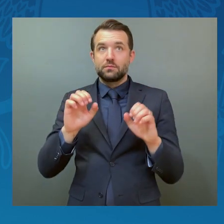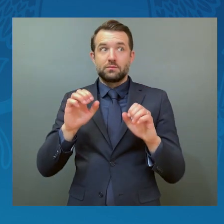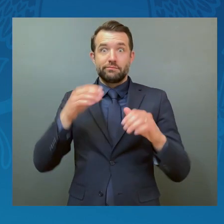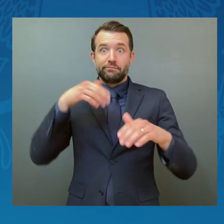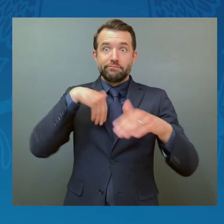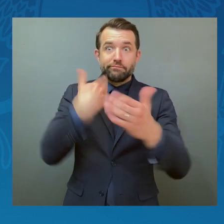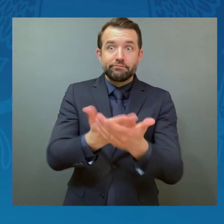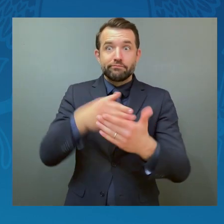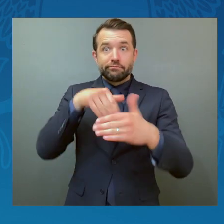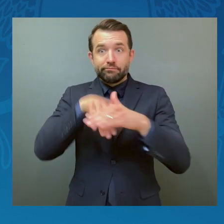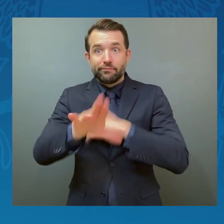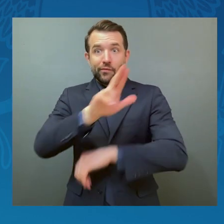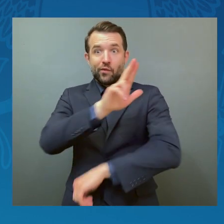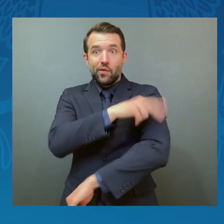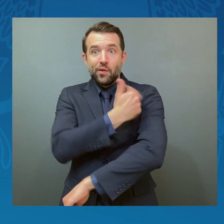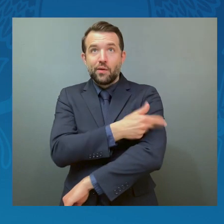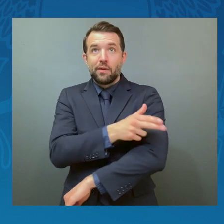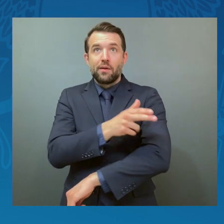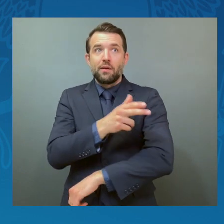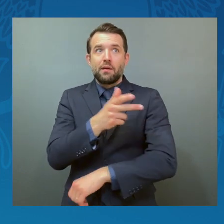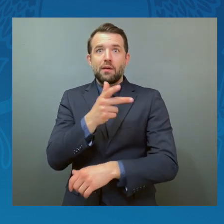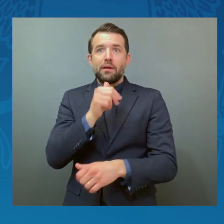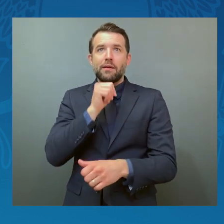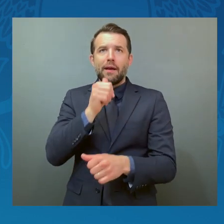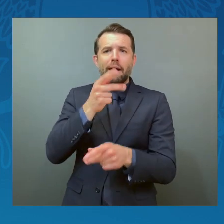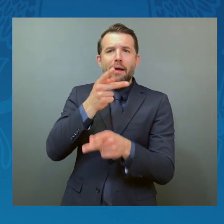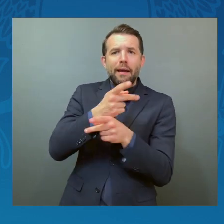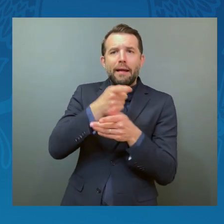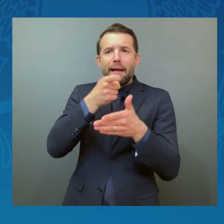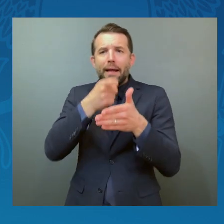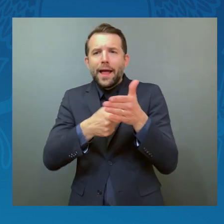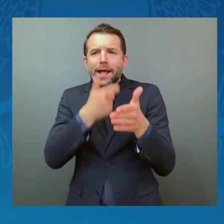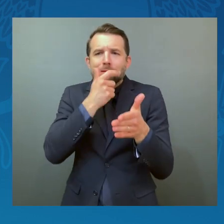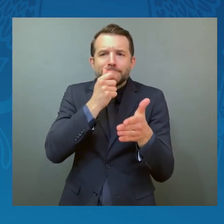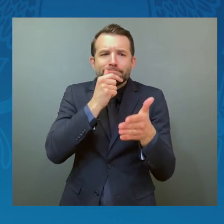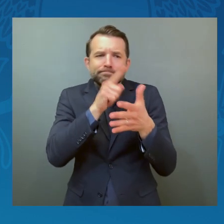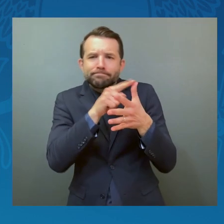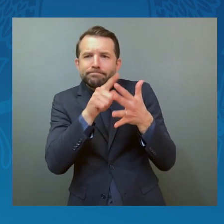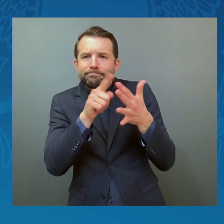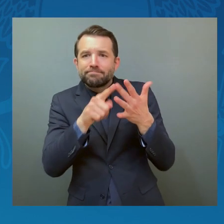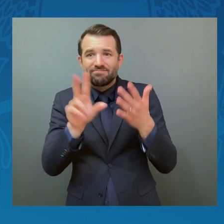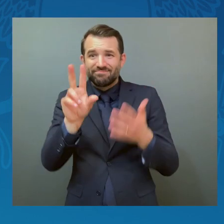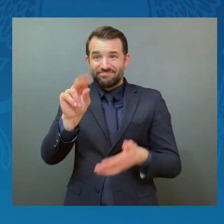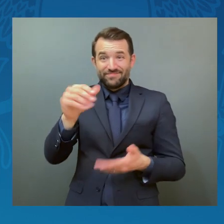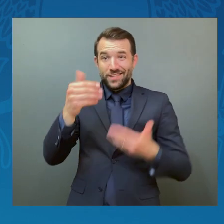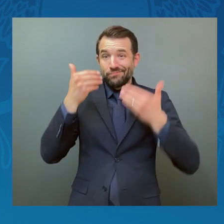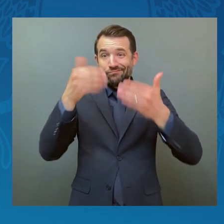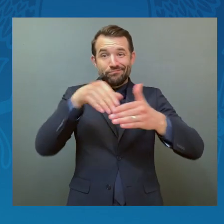based on its cost. That reality creates incredibly burdensome and inequitable outcomes.